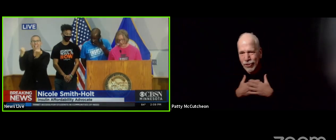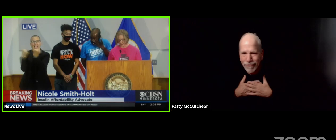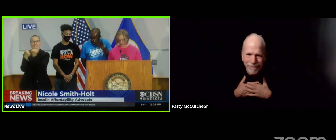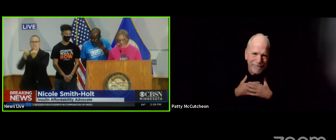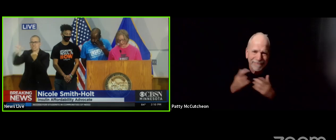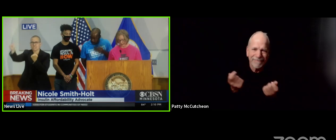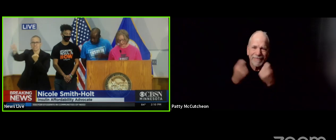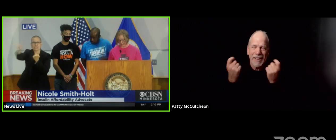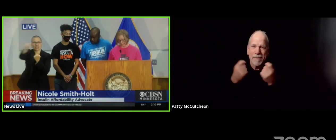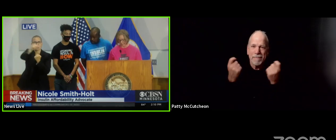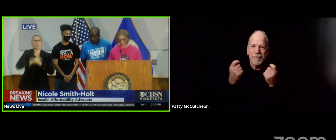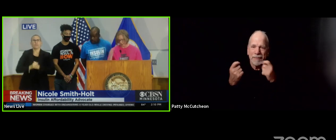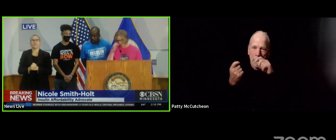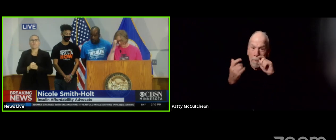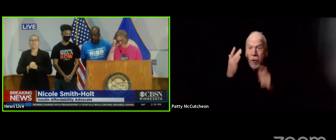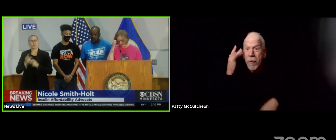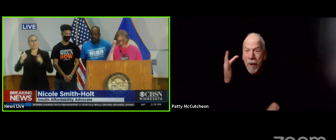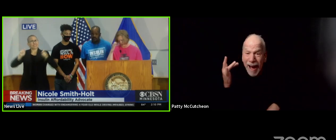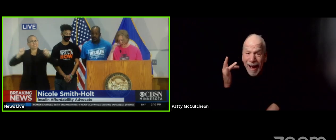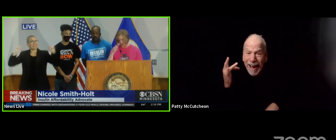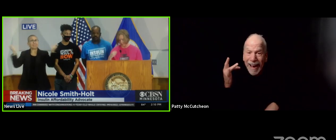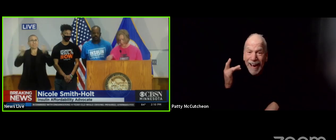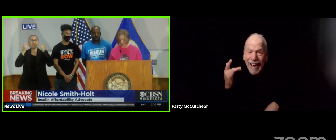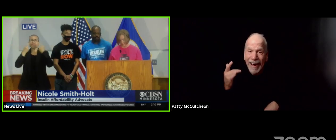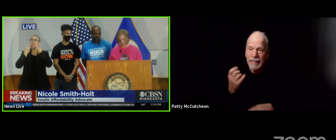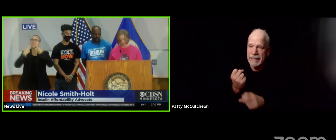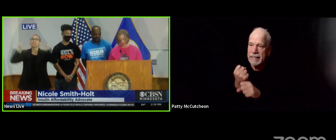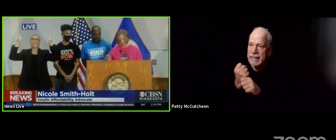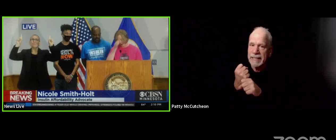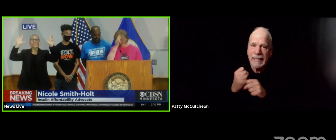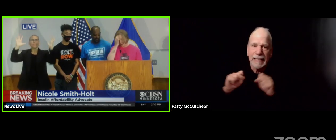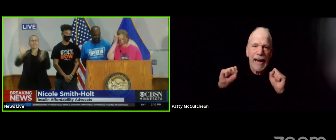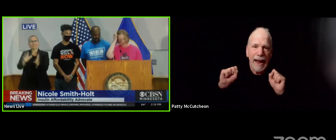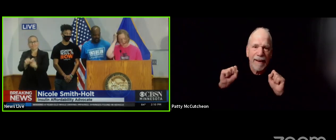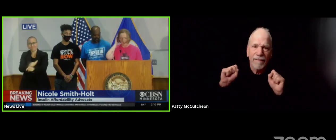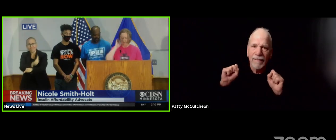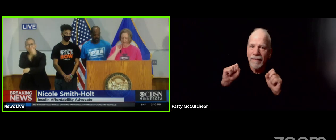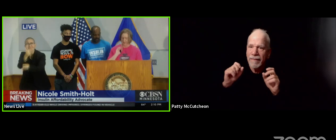NET IN PLACE FOR PEOPLE IN MINNESOTA, WHO, LIKE ALEC, FIND THEMSELVES